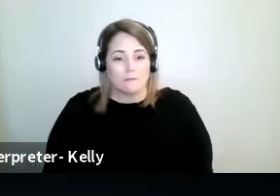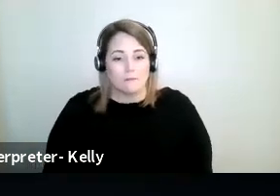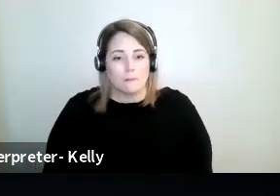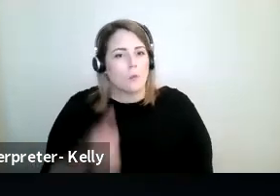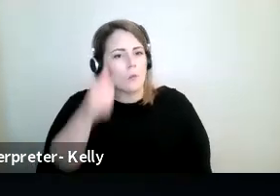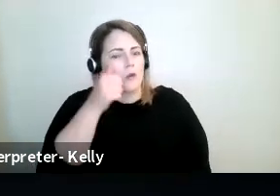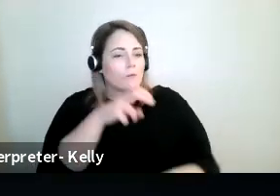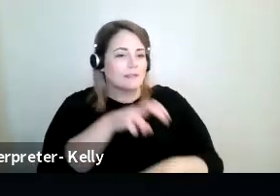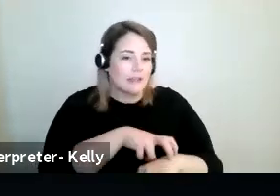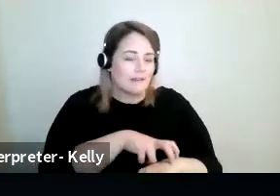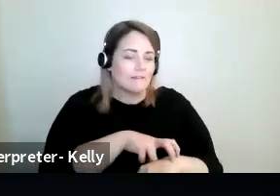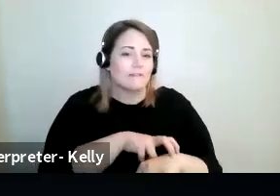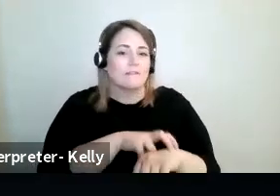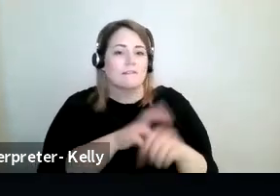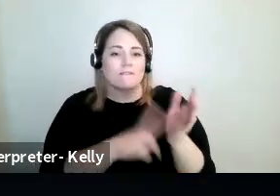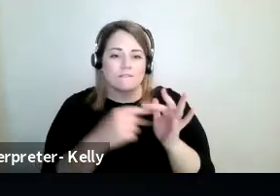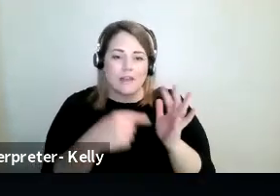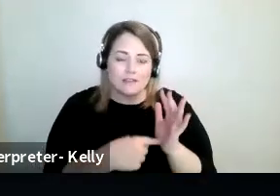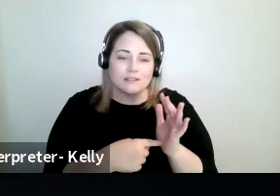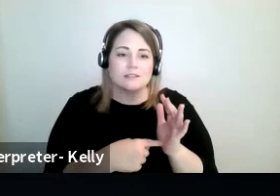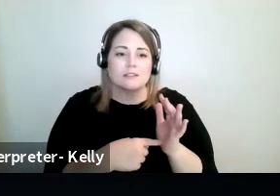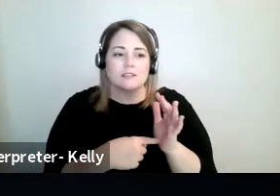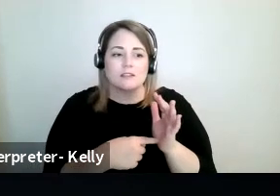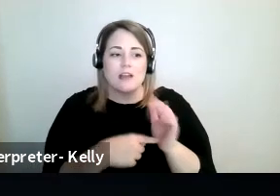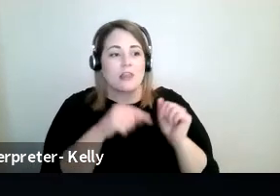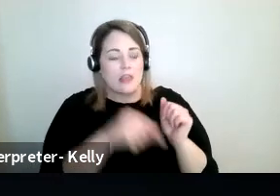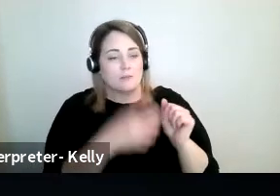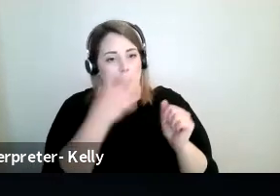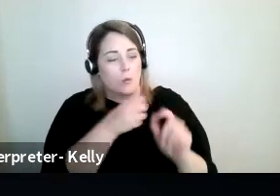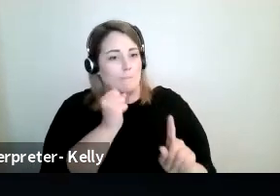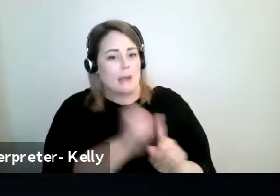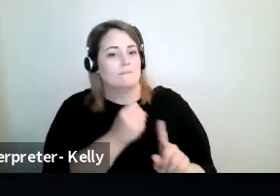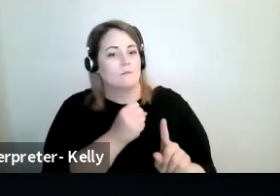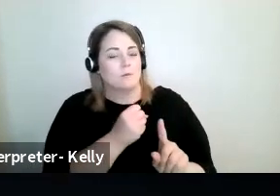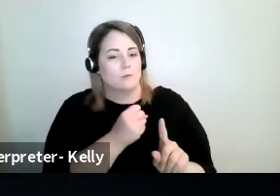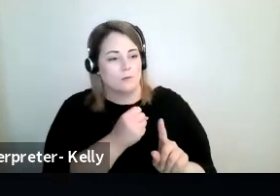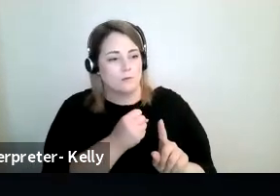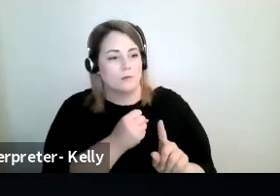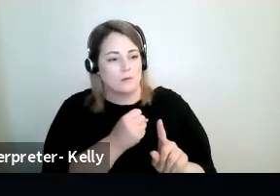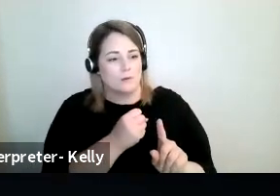how the impact that has been and what has that meant in terms of the erosion of those